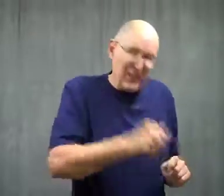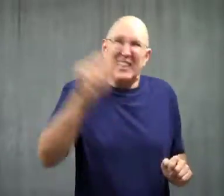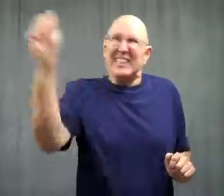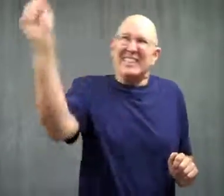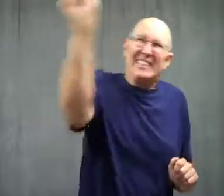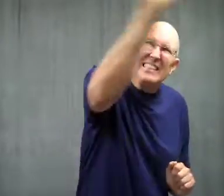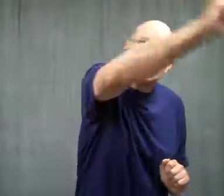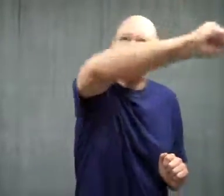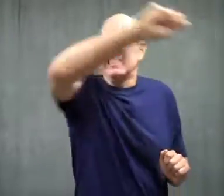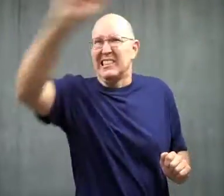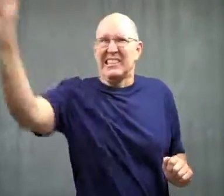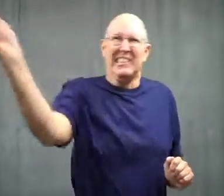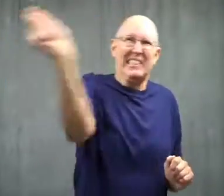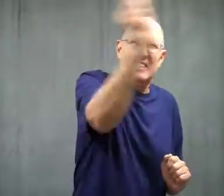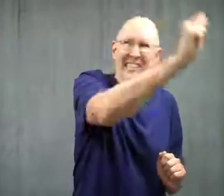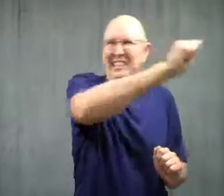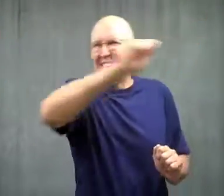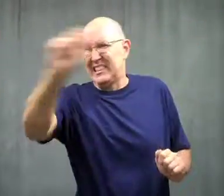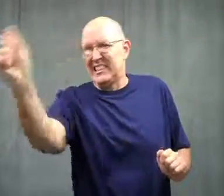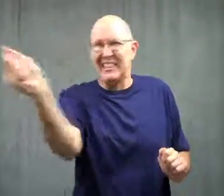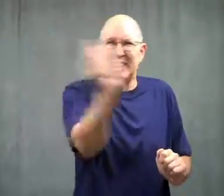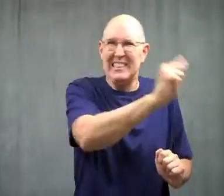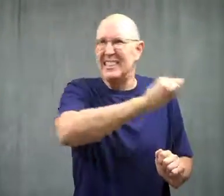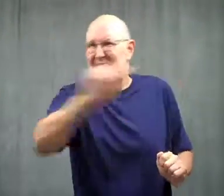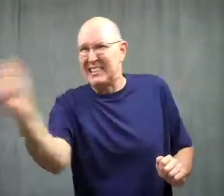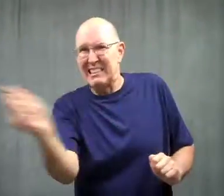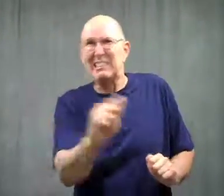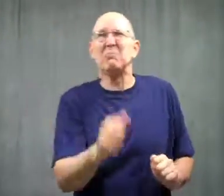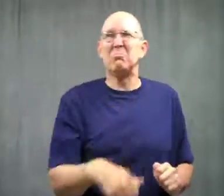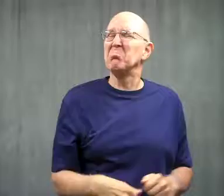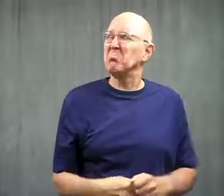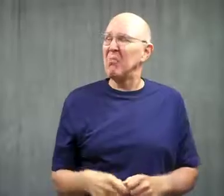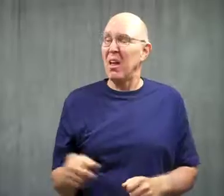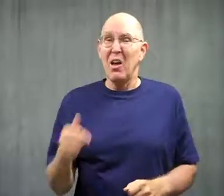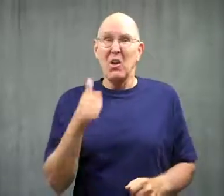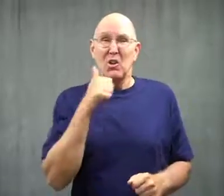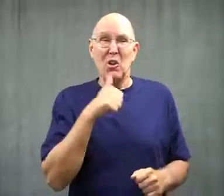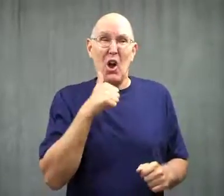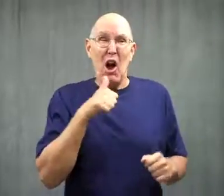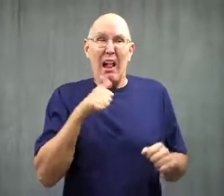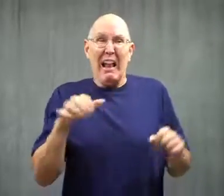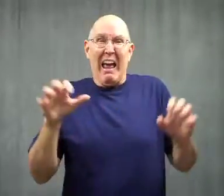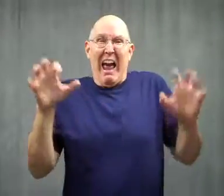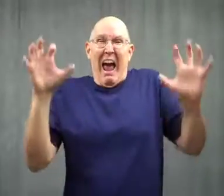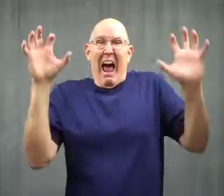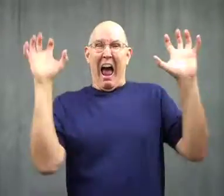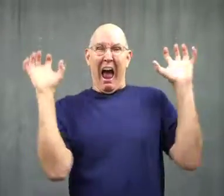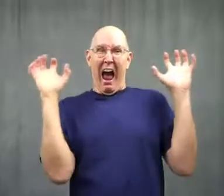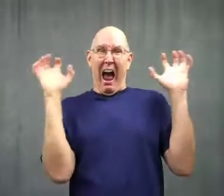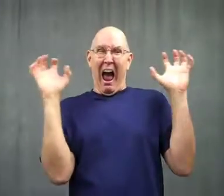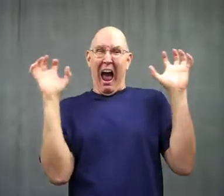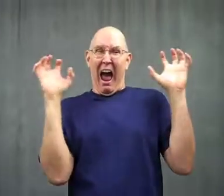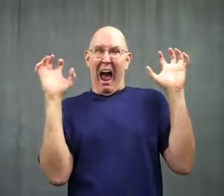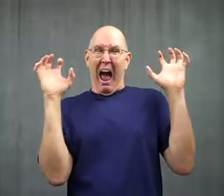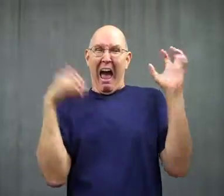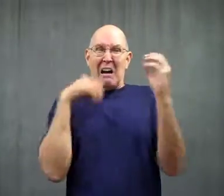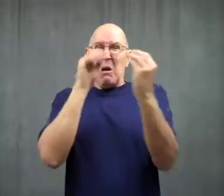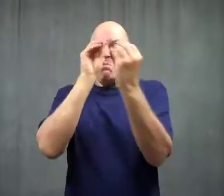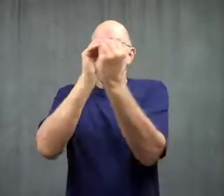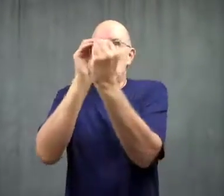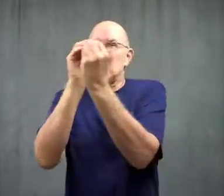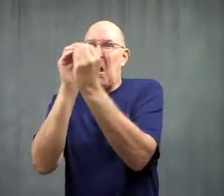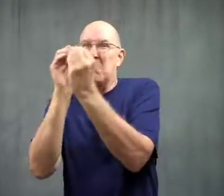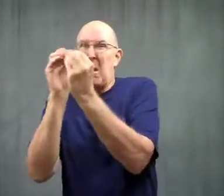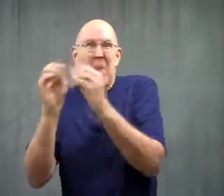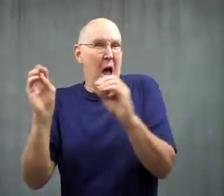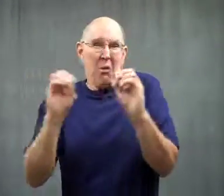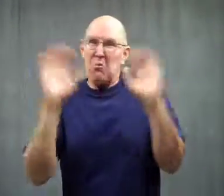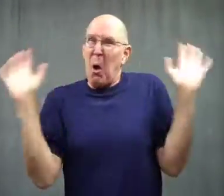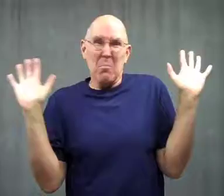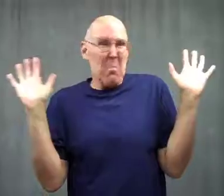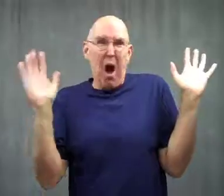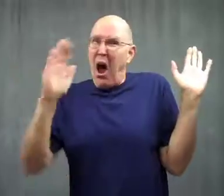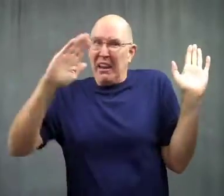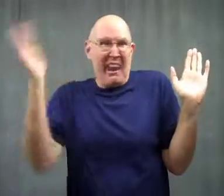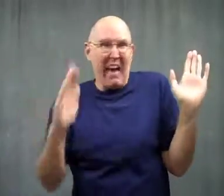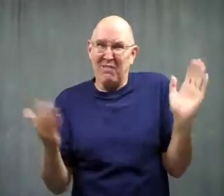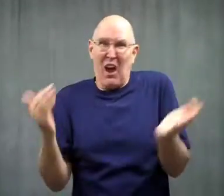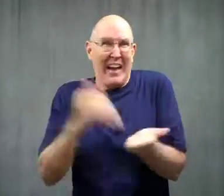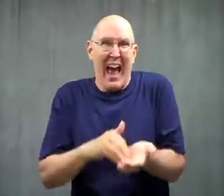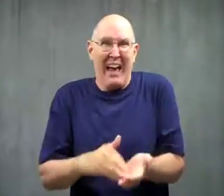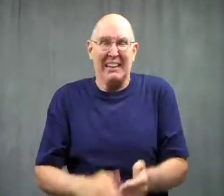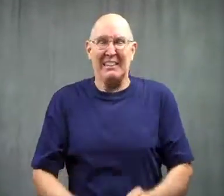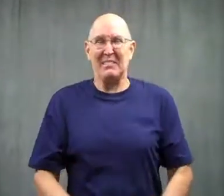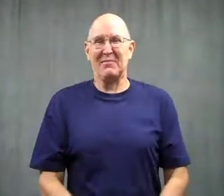Then he used it to scrub the mirror clean.